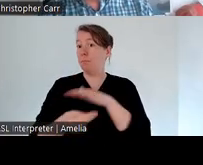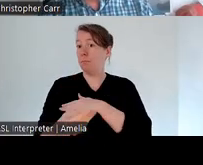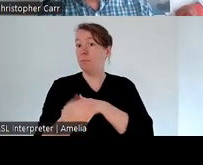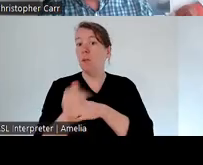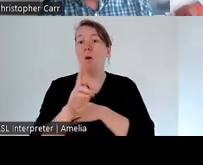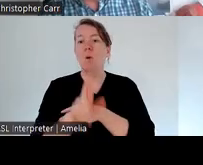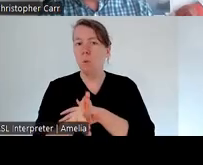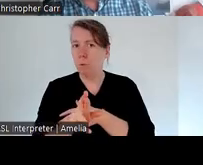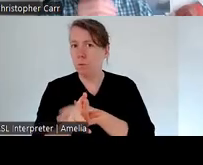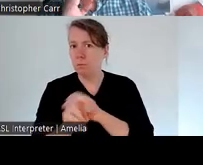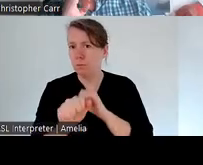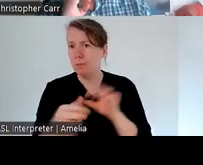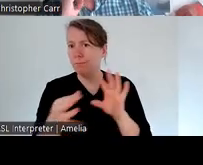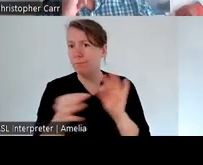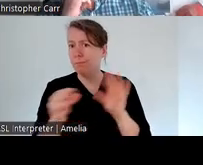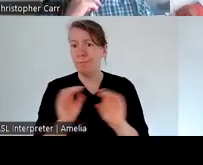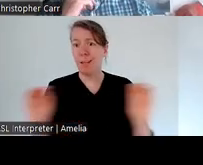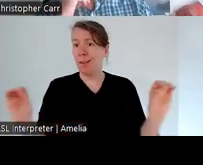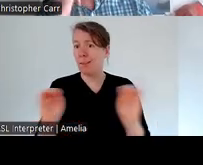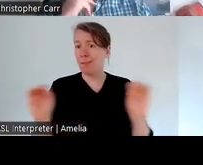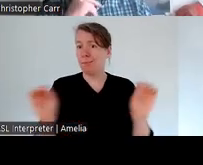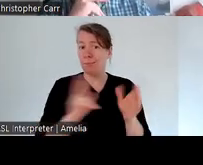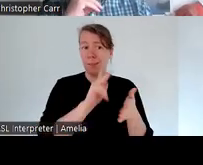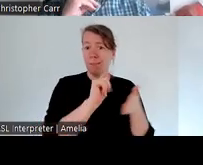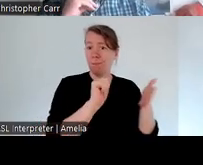because I don't have any video, audio content in my book, right?